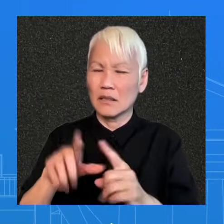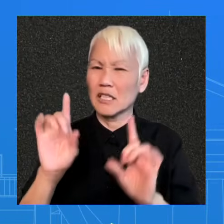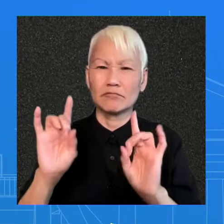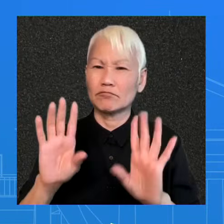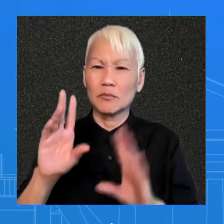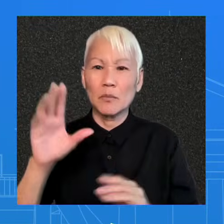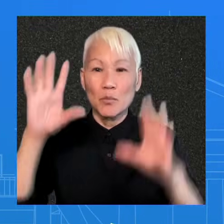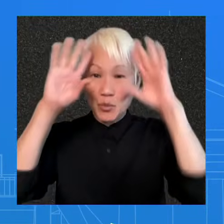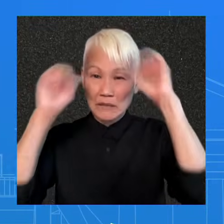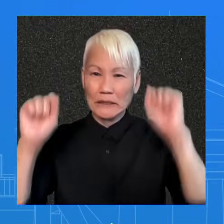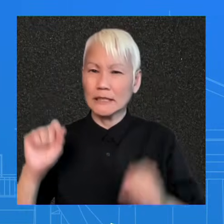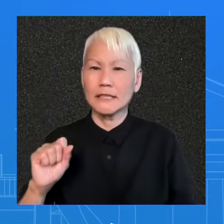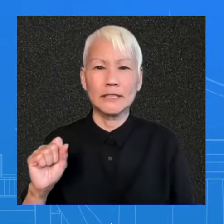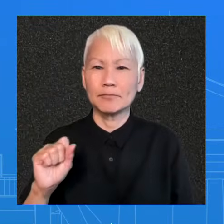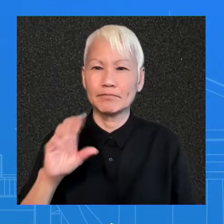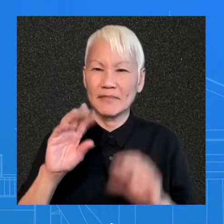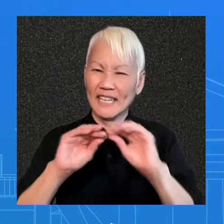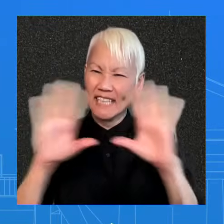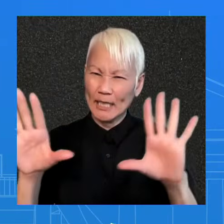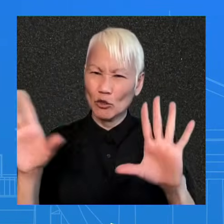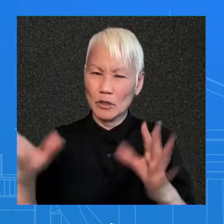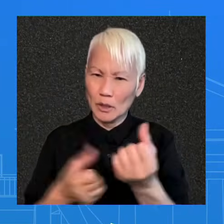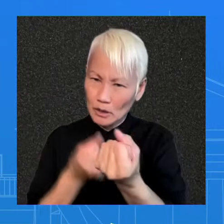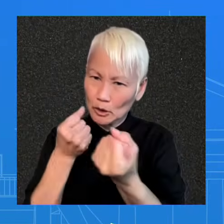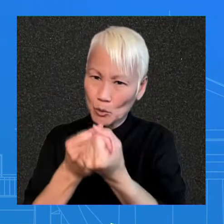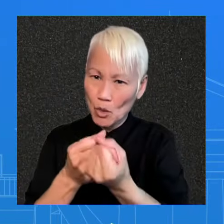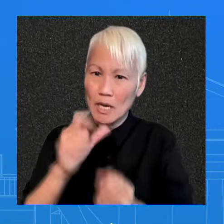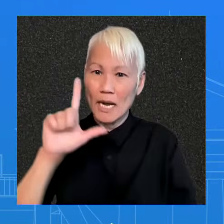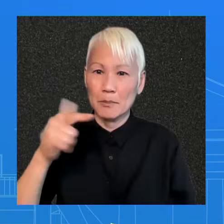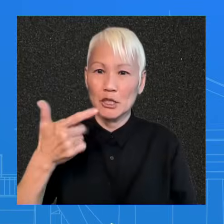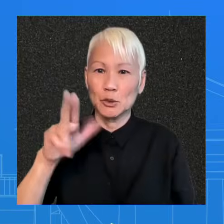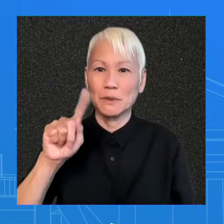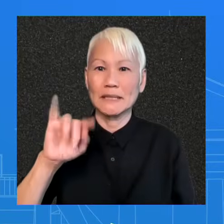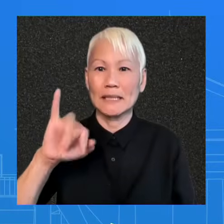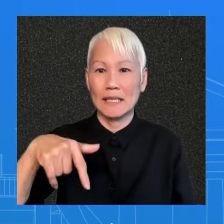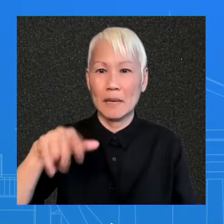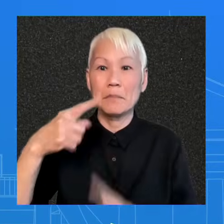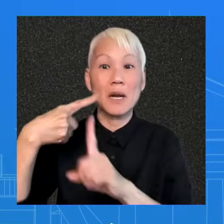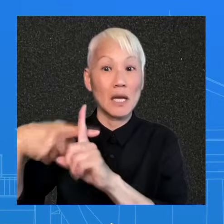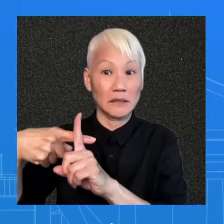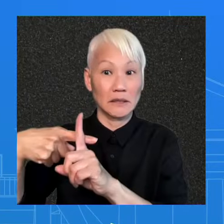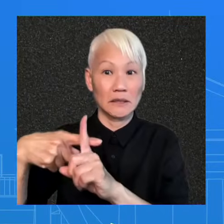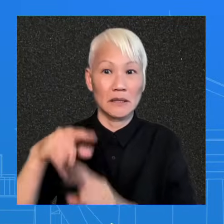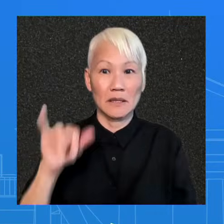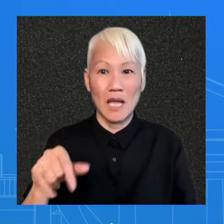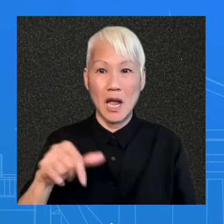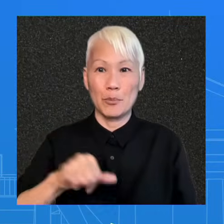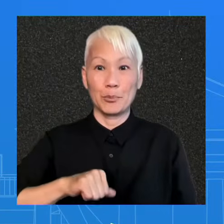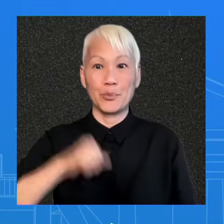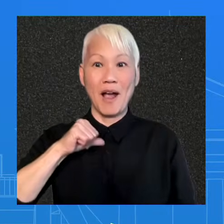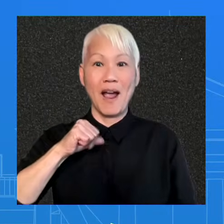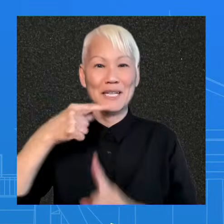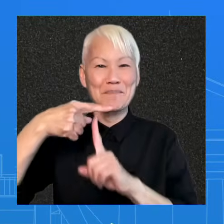that he supports the LGBTQ+ community. This is Pride Month, as you know; he's going to continue to lift up the community